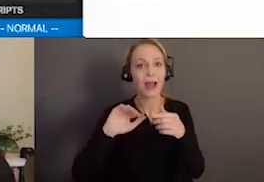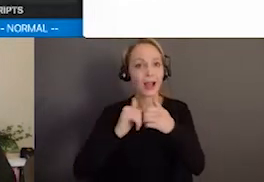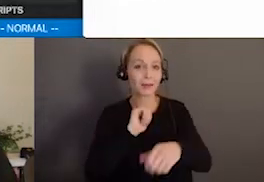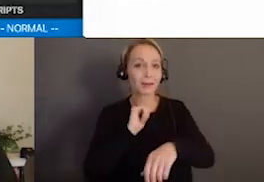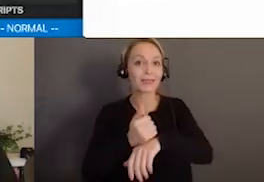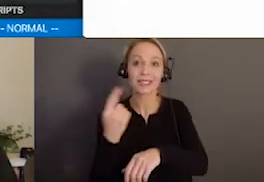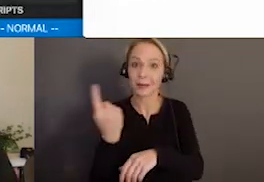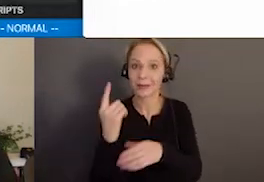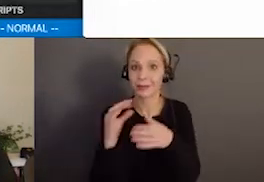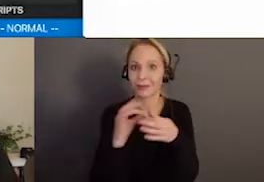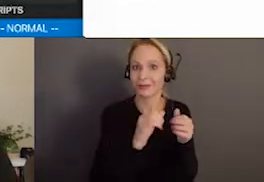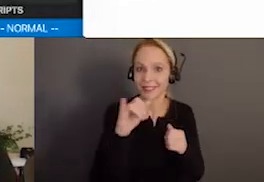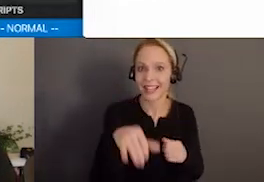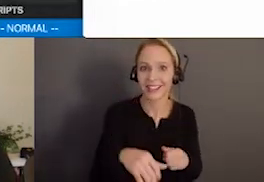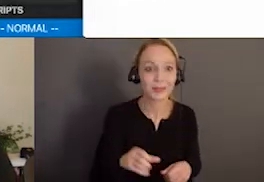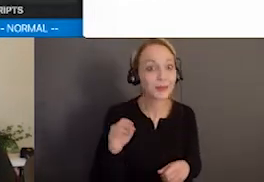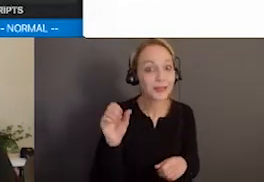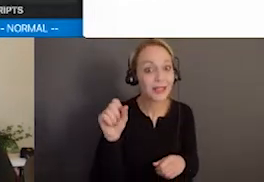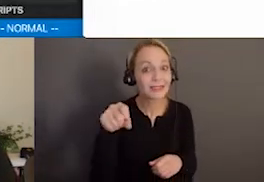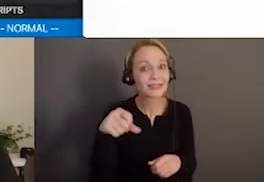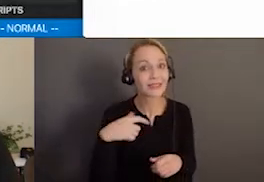YES, WE STARTED WORK ON THAT.